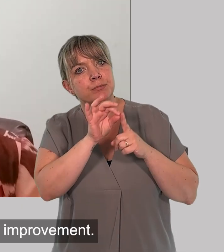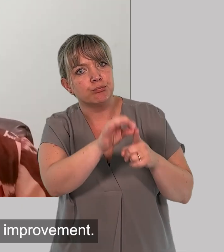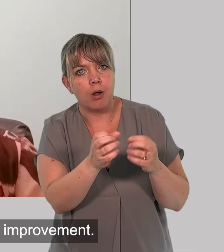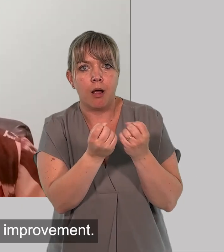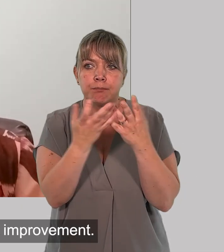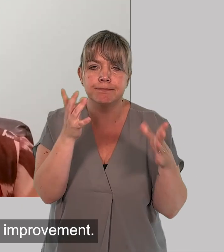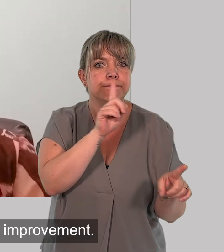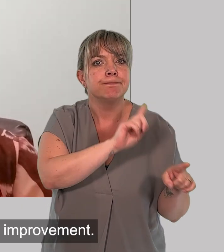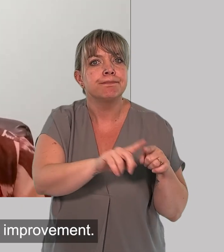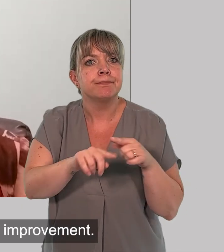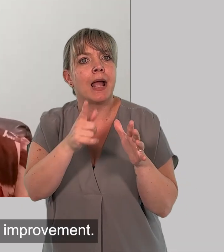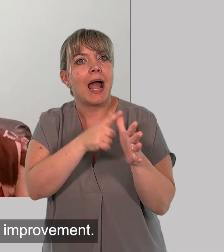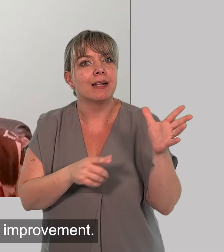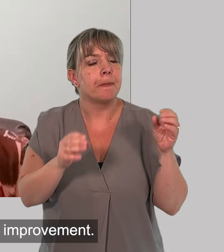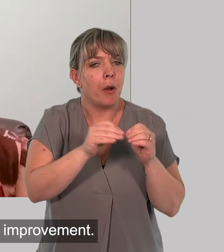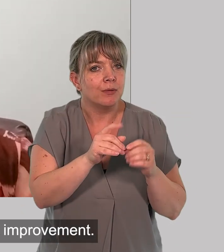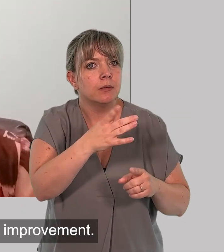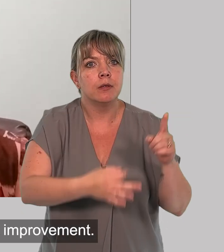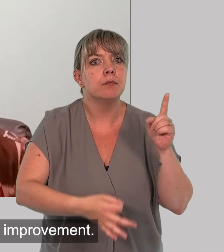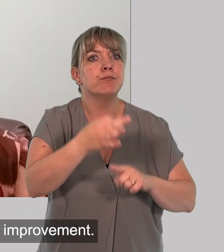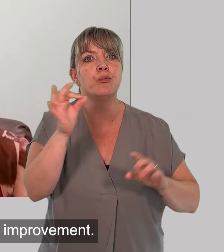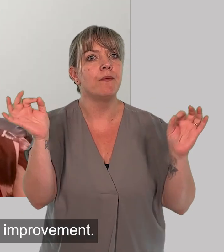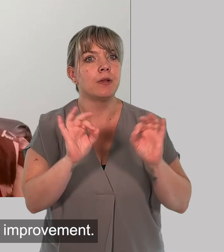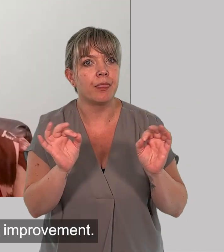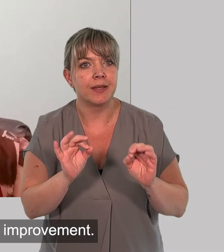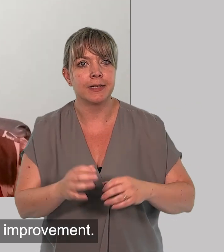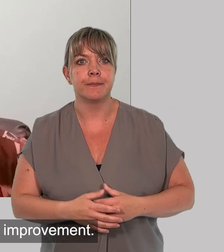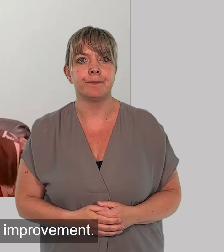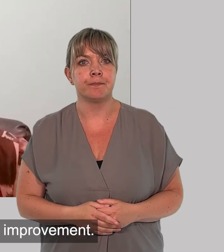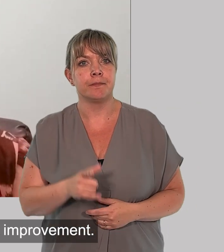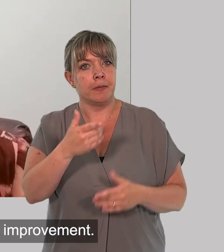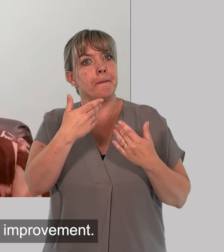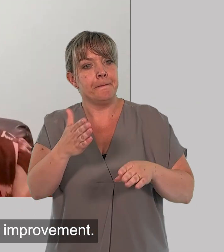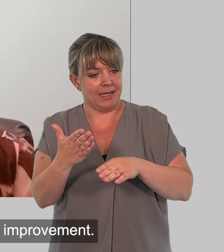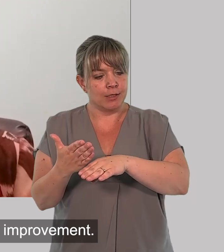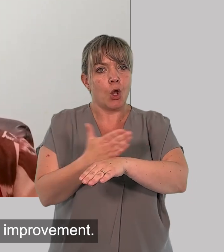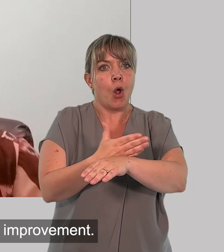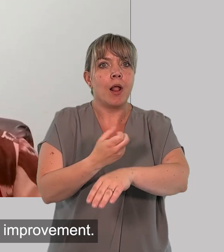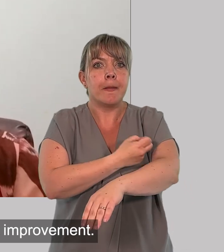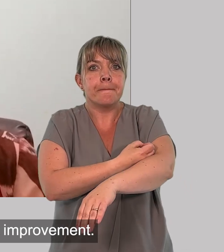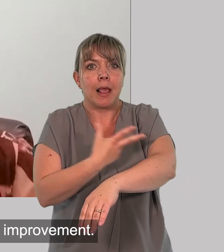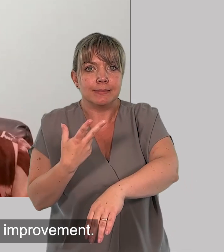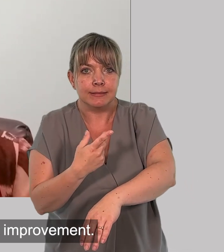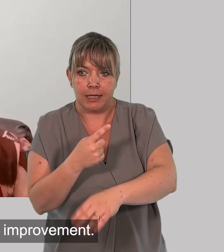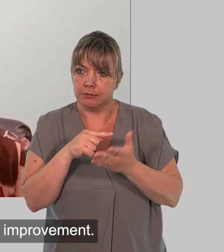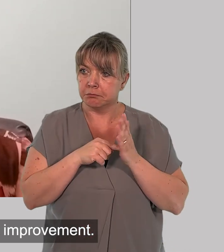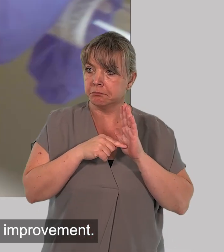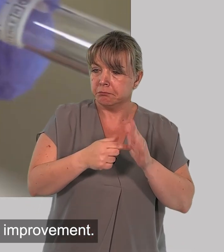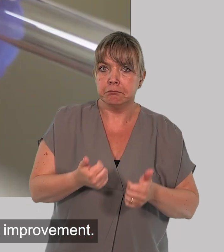He was prescribed many kinds of antibiotics without improvement.